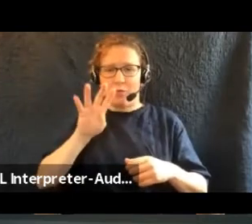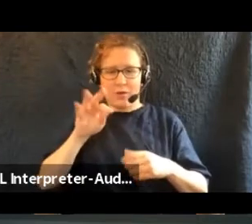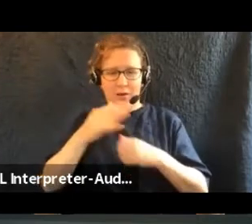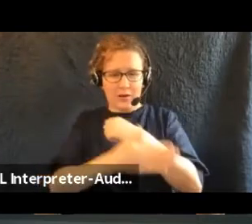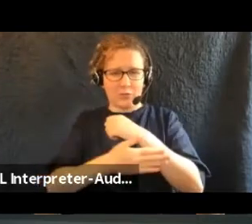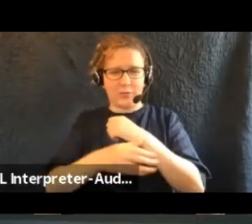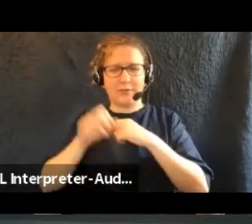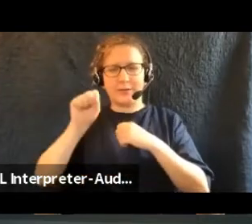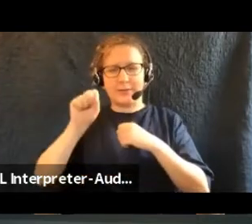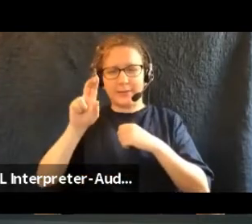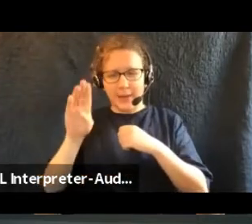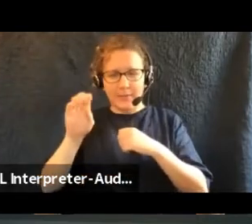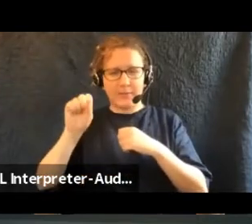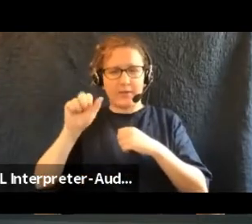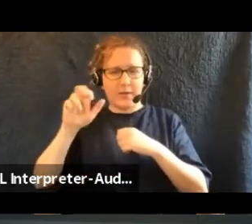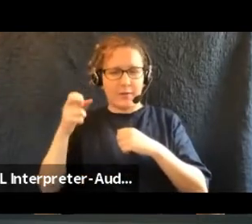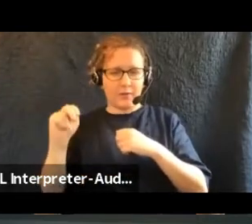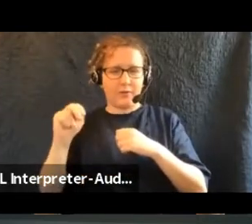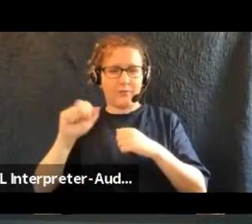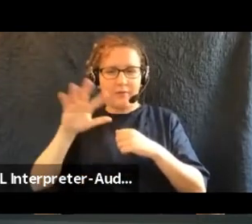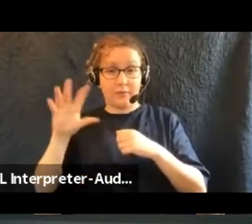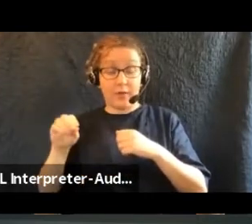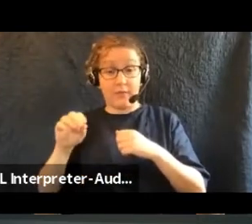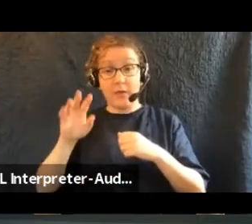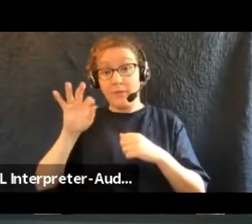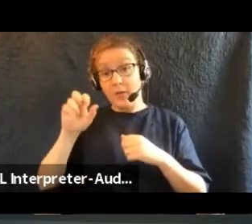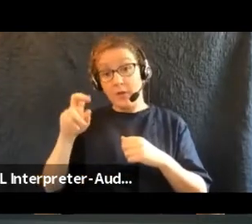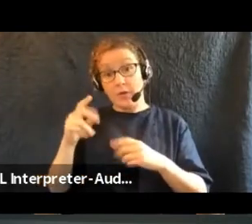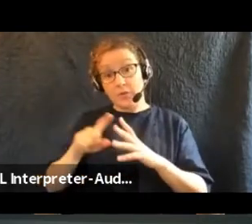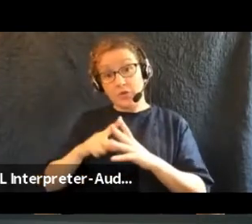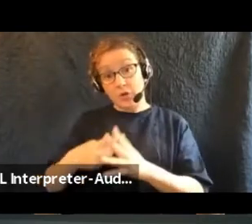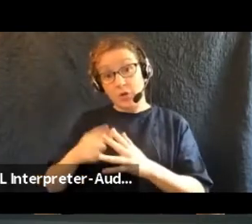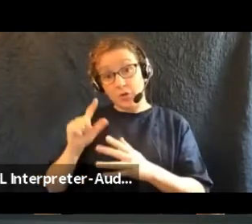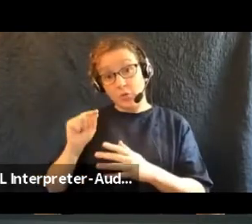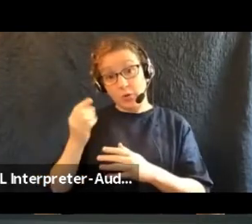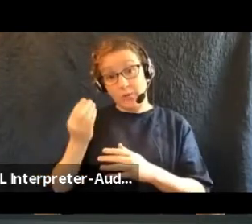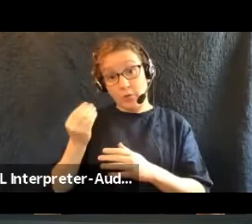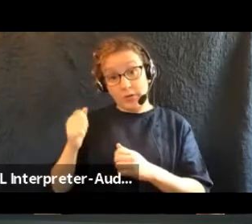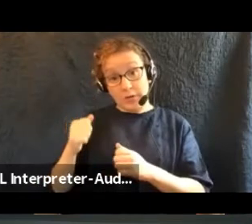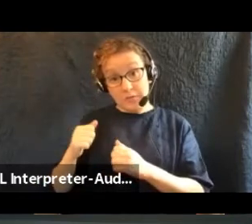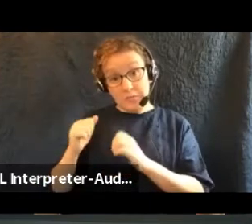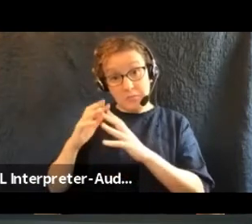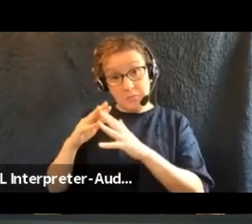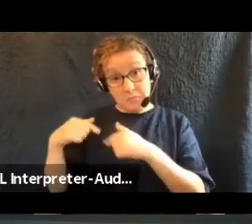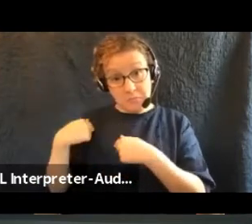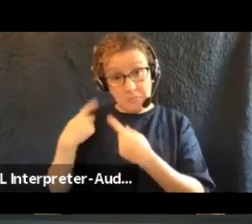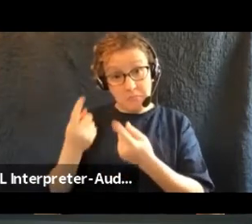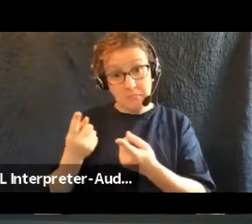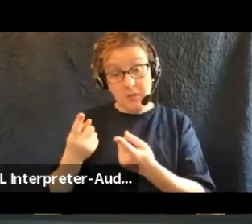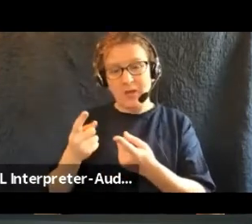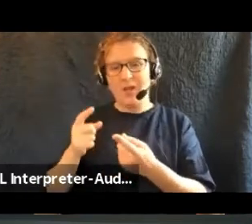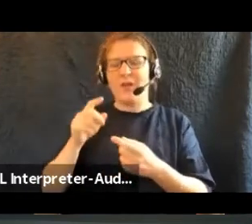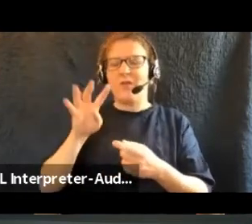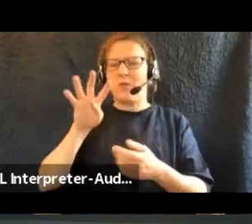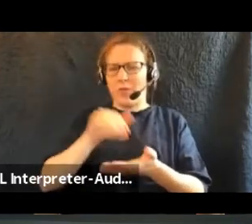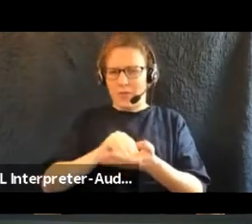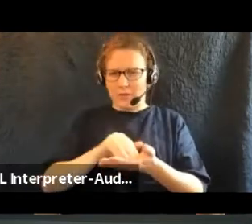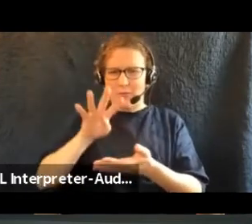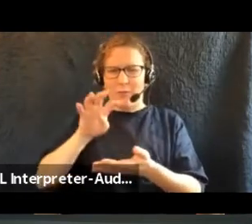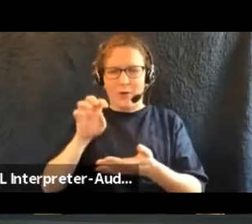the Fellowship started back in 2014, we have had nearly 4,400 alumni from all 49 countries